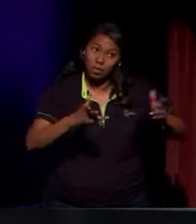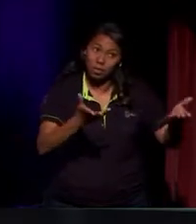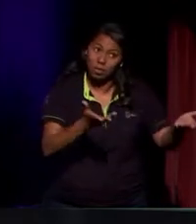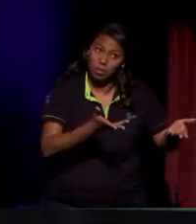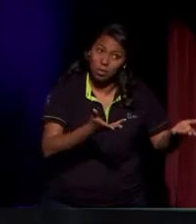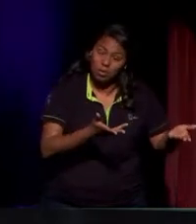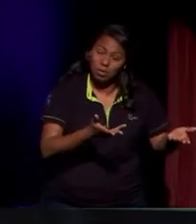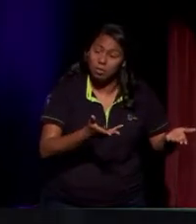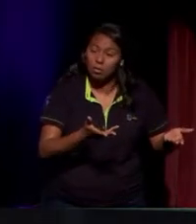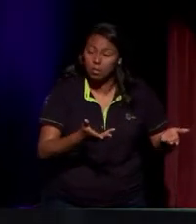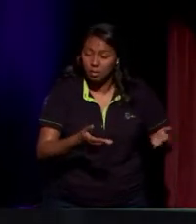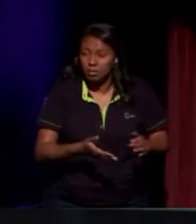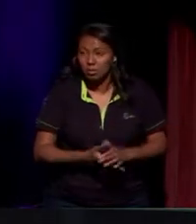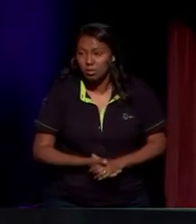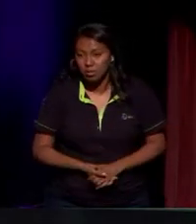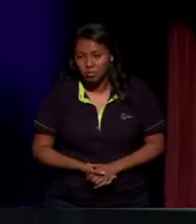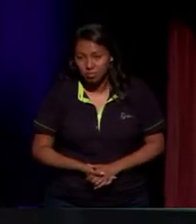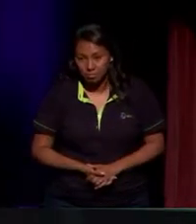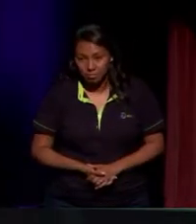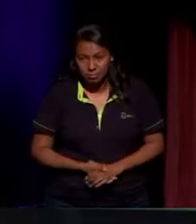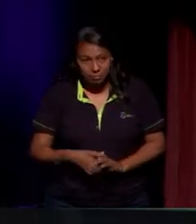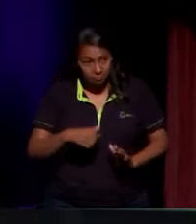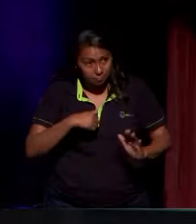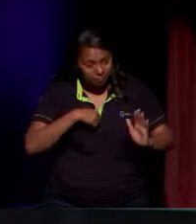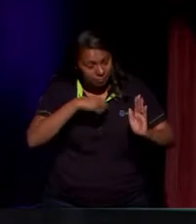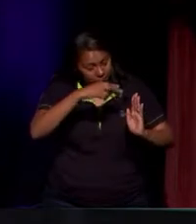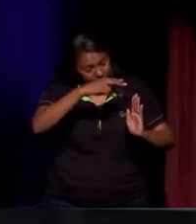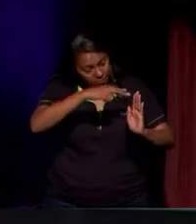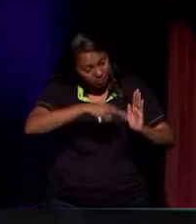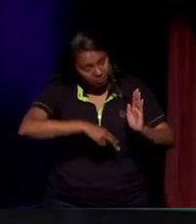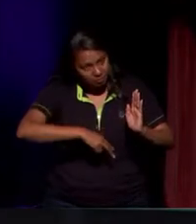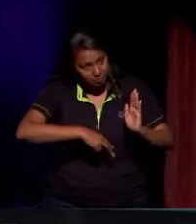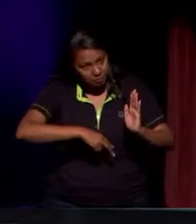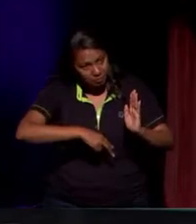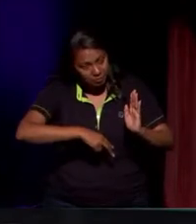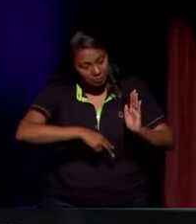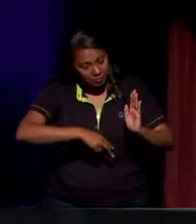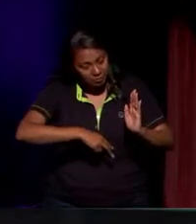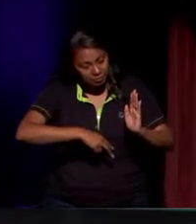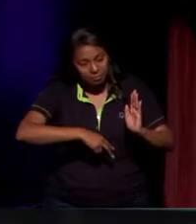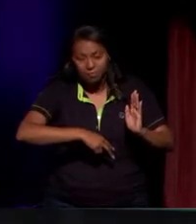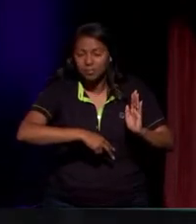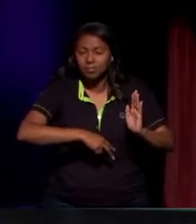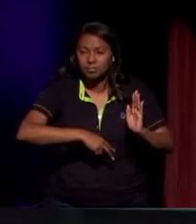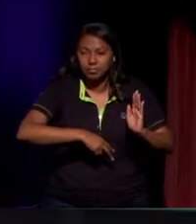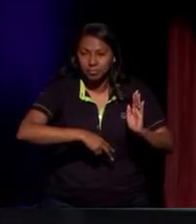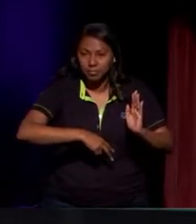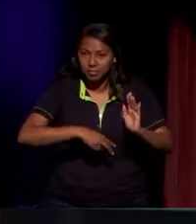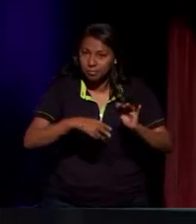I'll read it here for you a phrase,